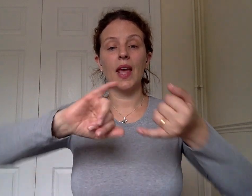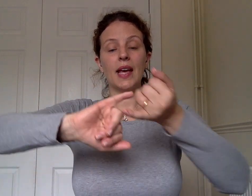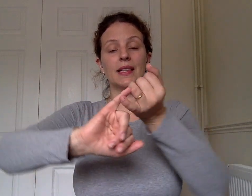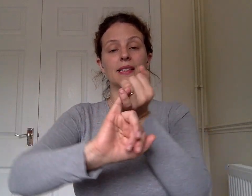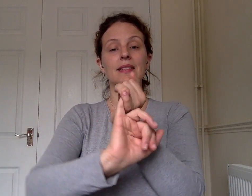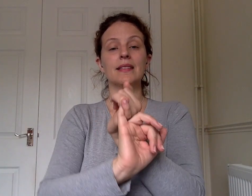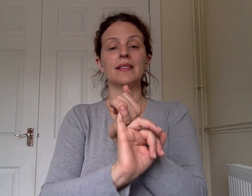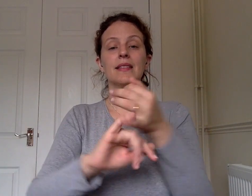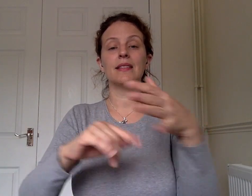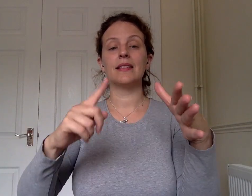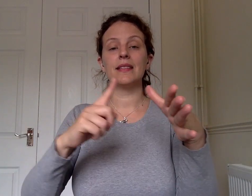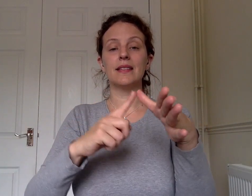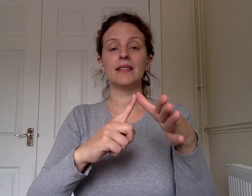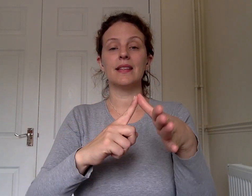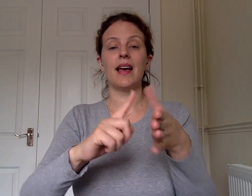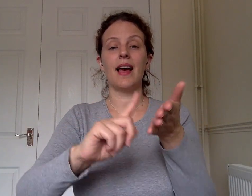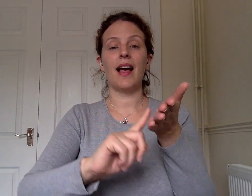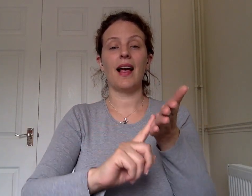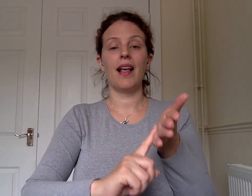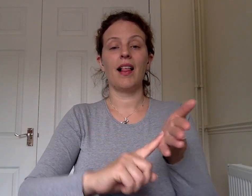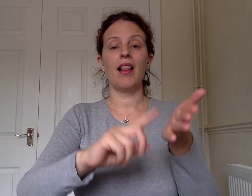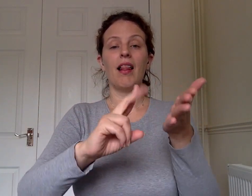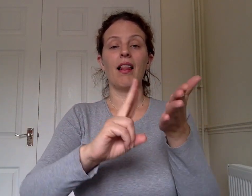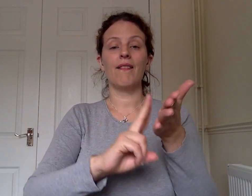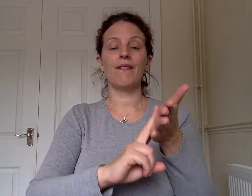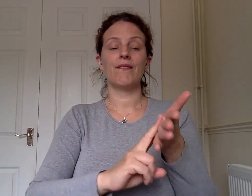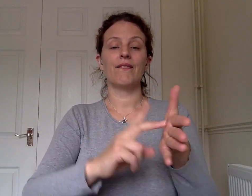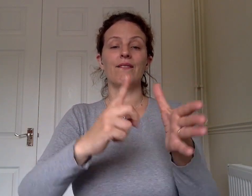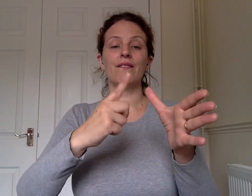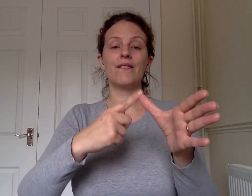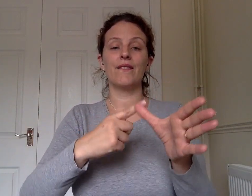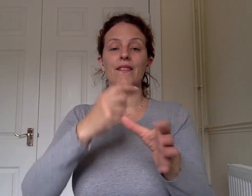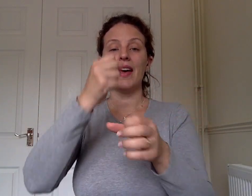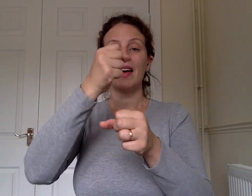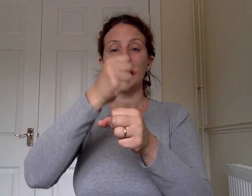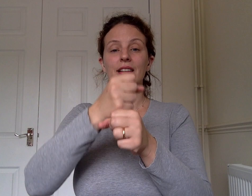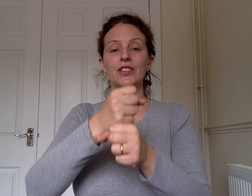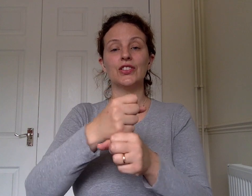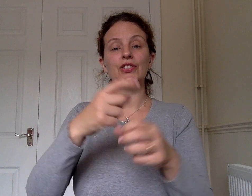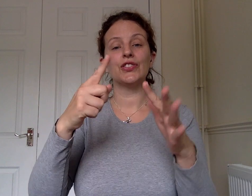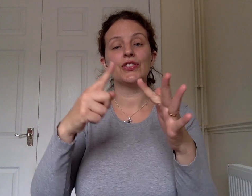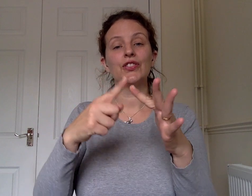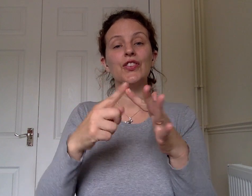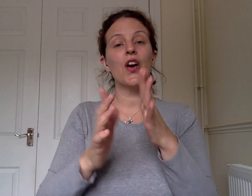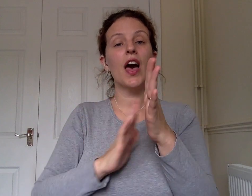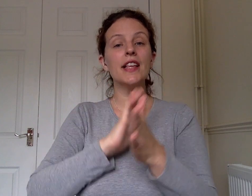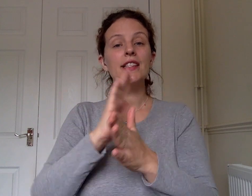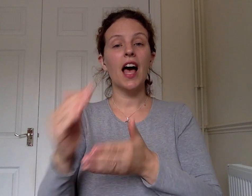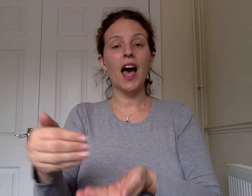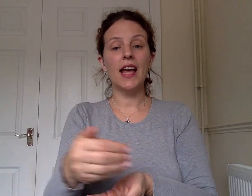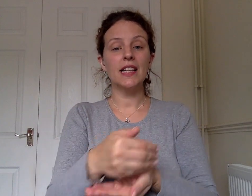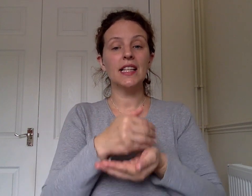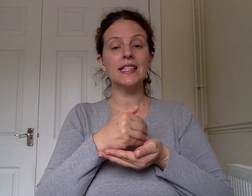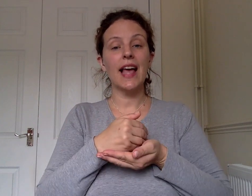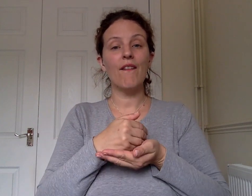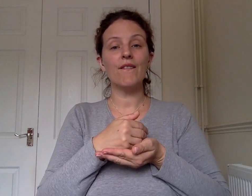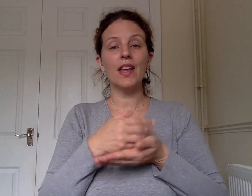Salvage sign is.......